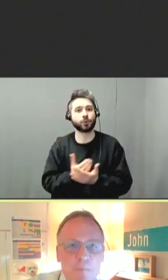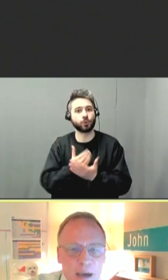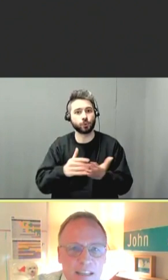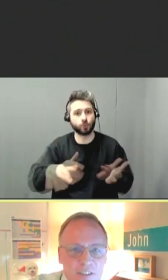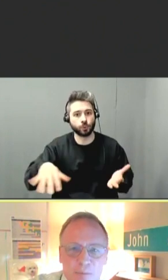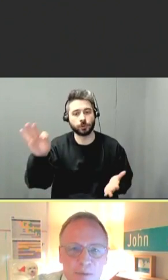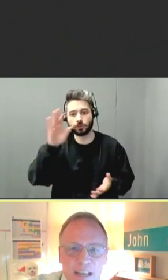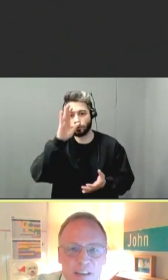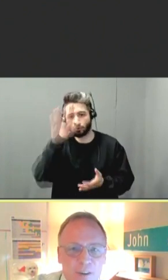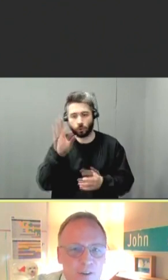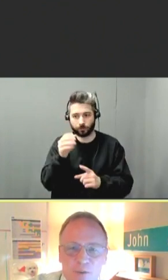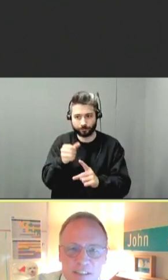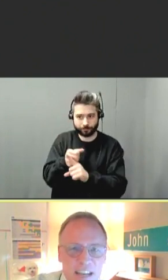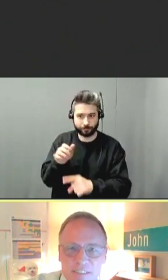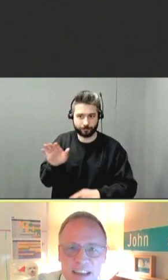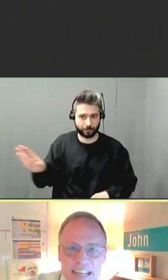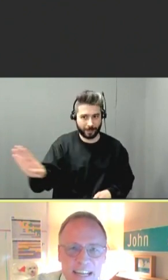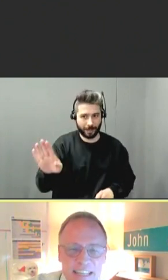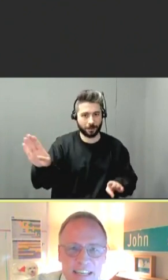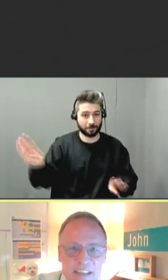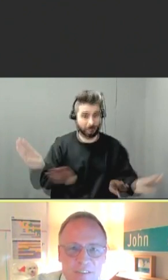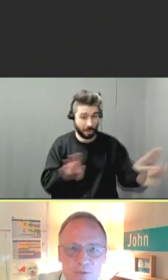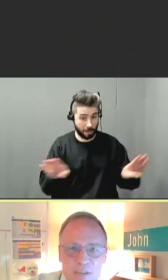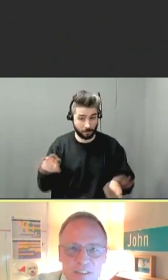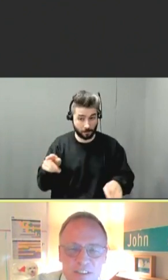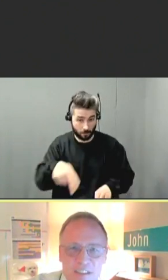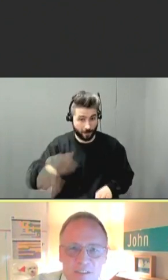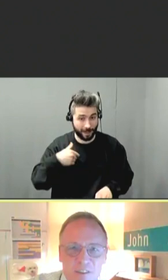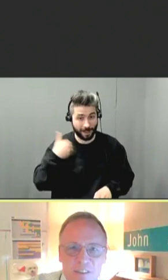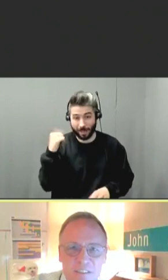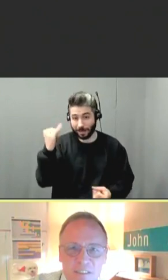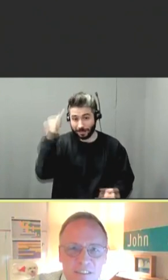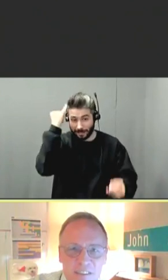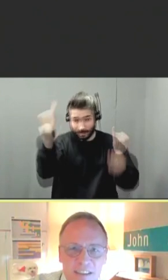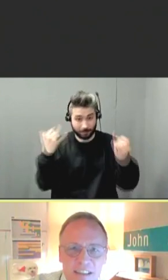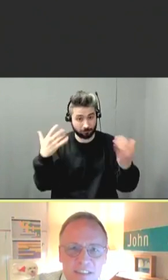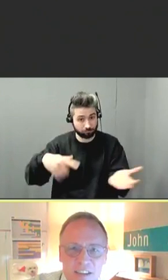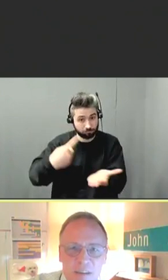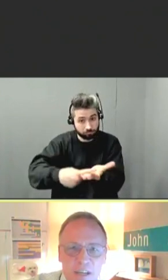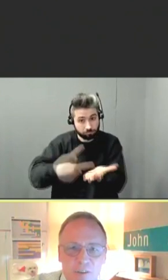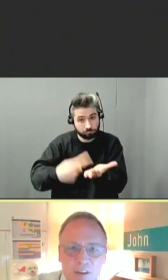impacts their behavior. Do you guys have any idea? Was that discussed at all at ACIP or elsewhere?